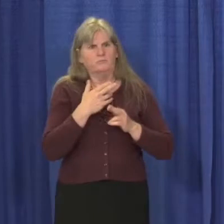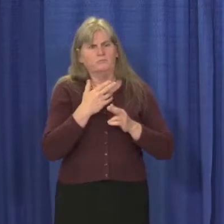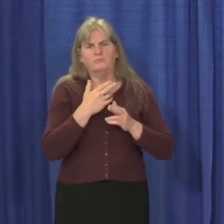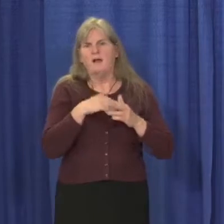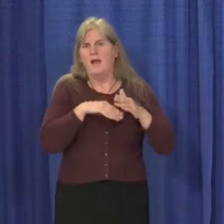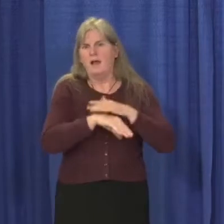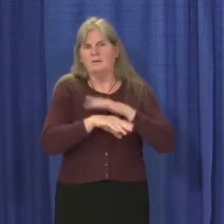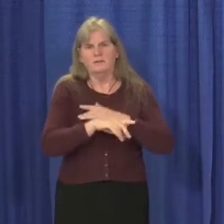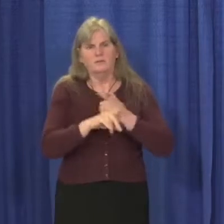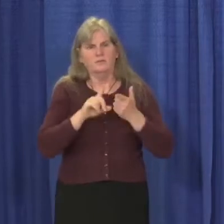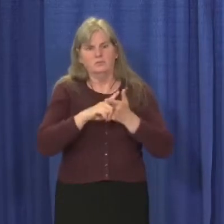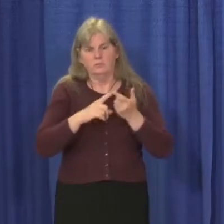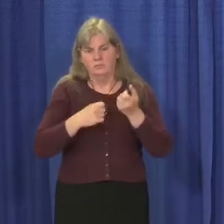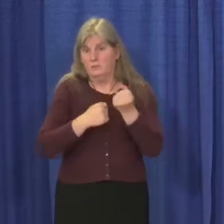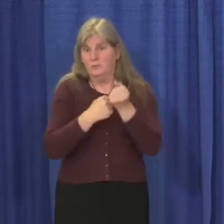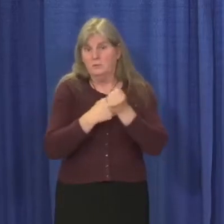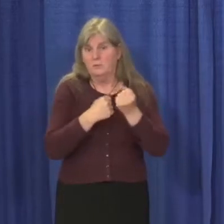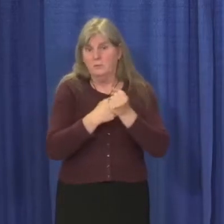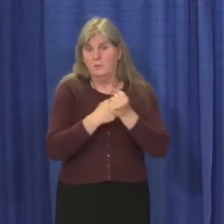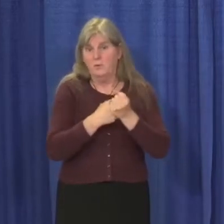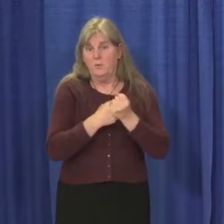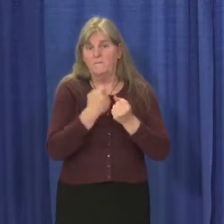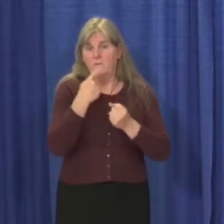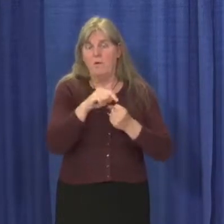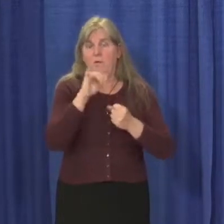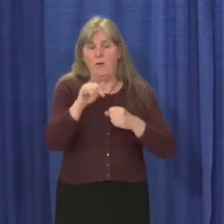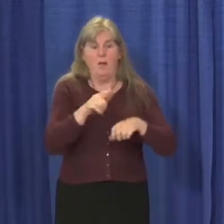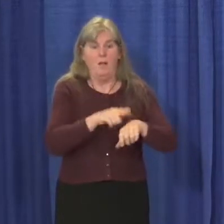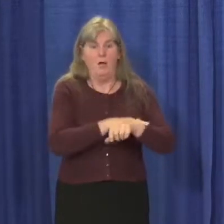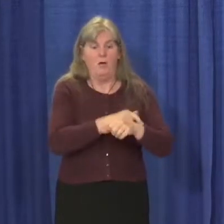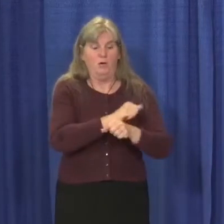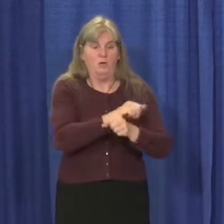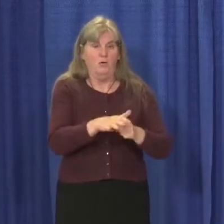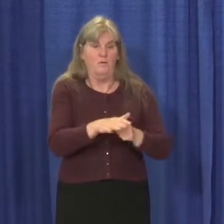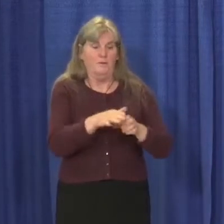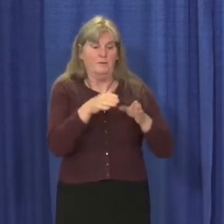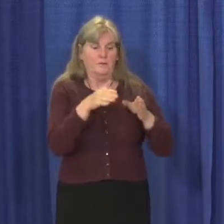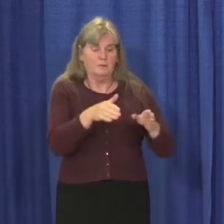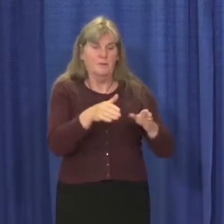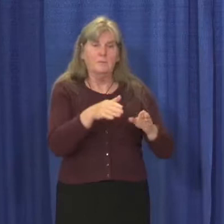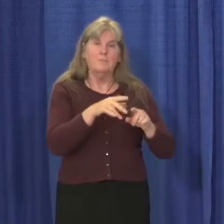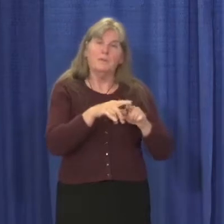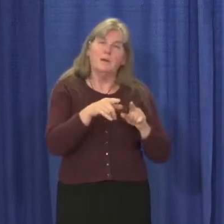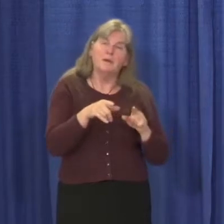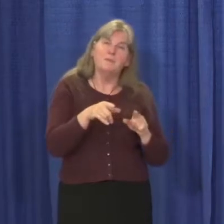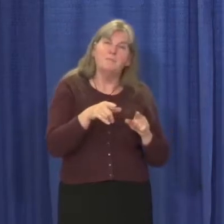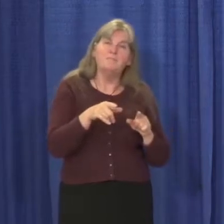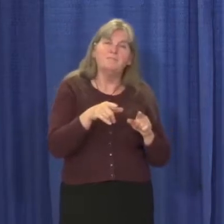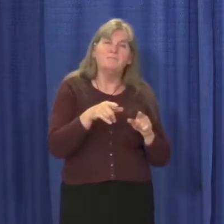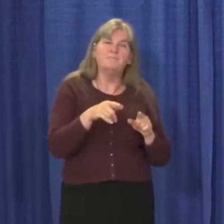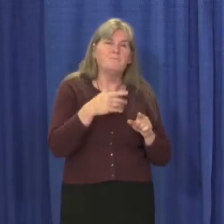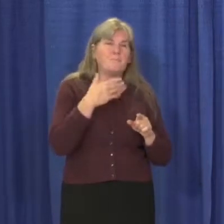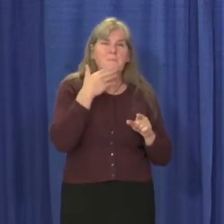If symptoms occur about might be compatible with long COVID. And the best treatment for long